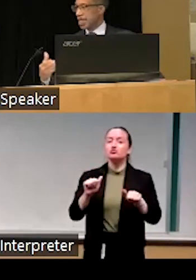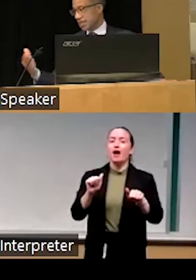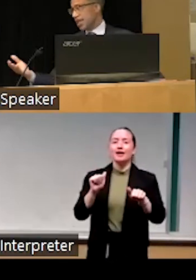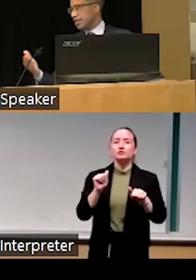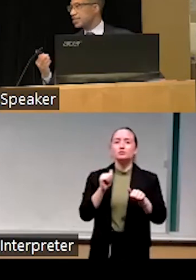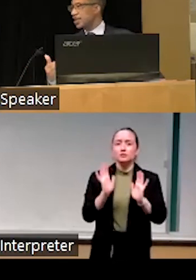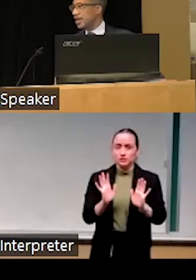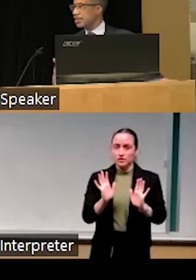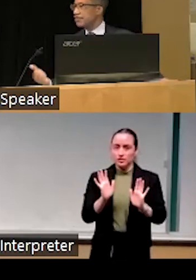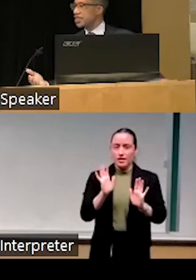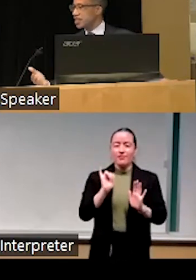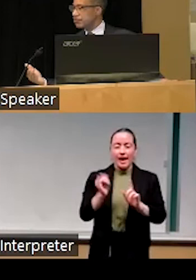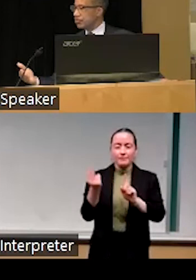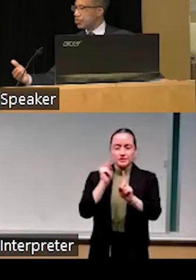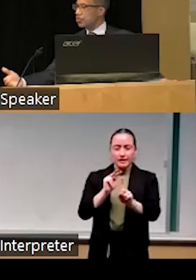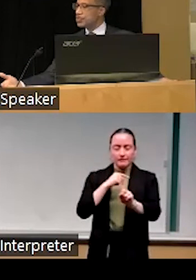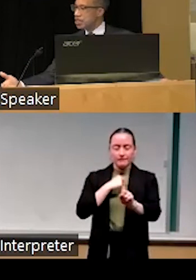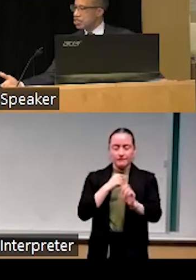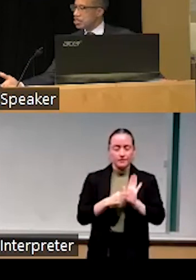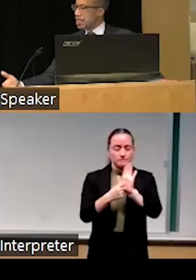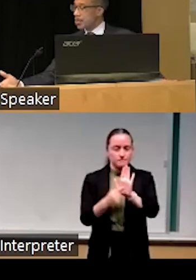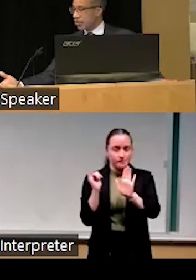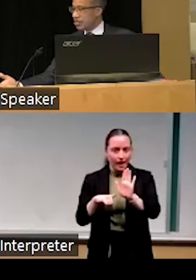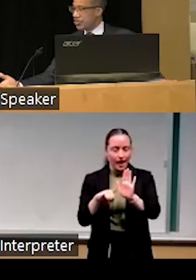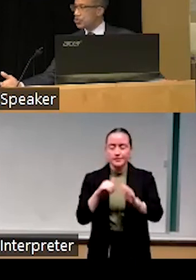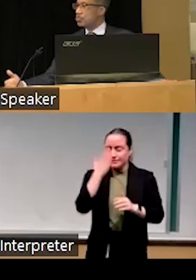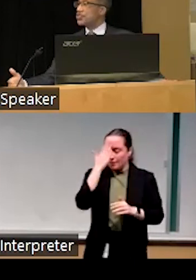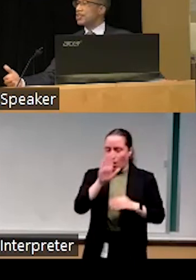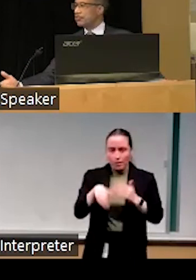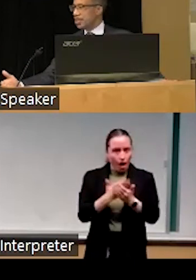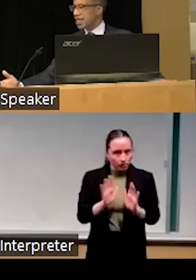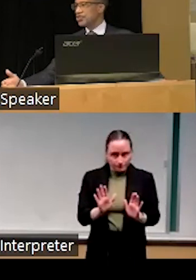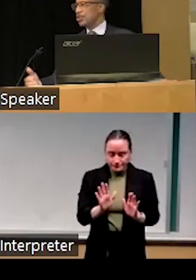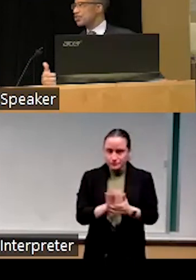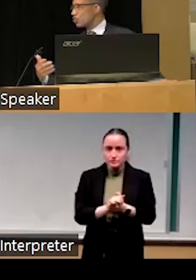um and like I said I had an affinity for those in mental illness who were suffering not so much the